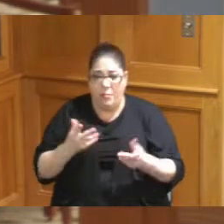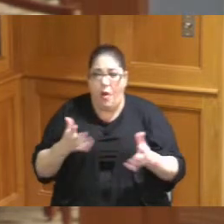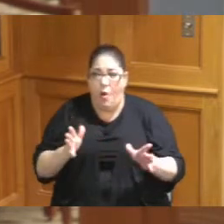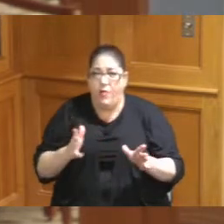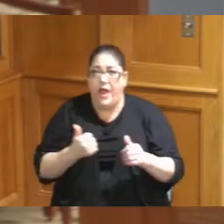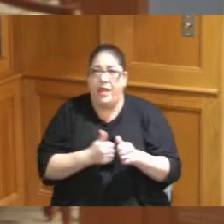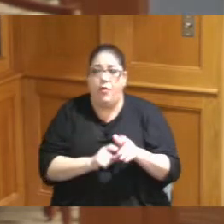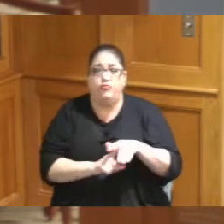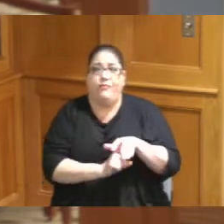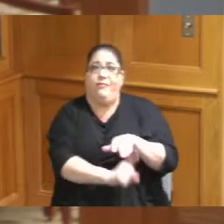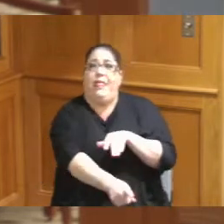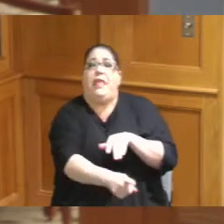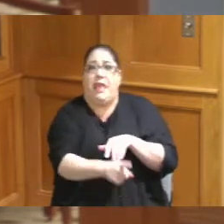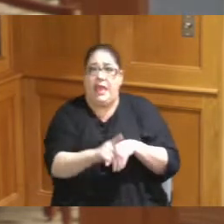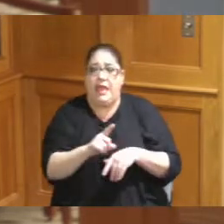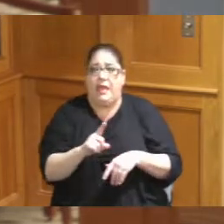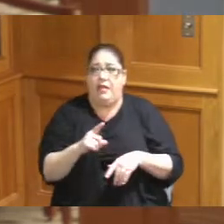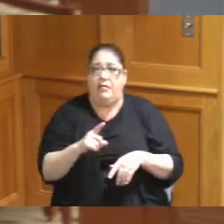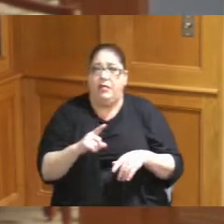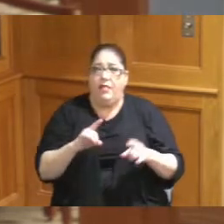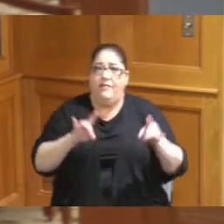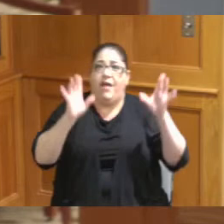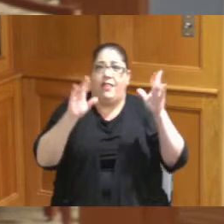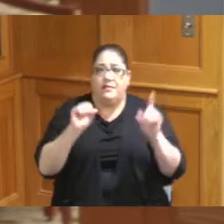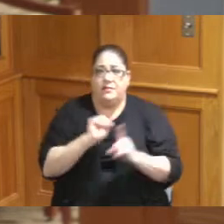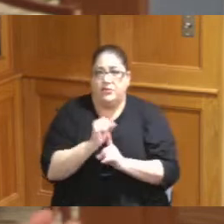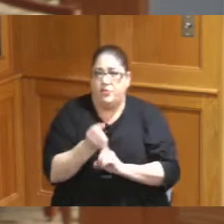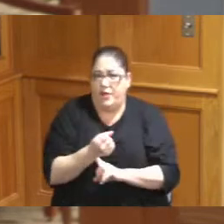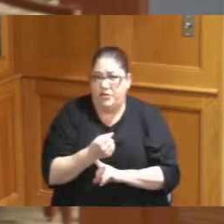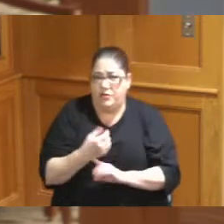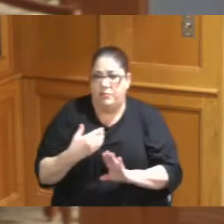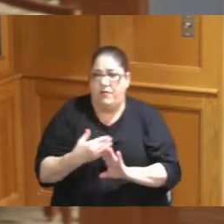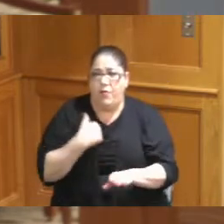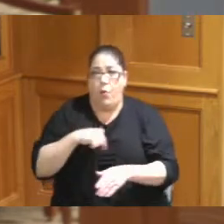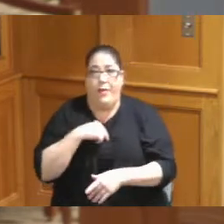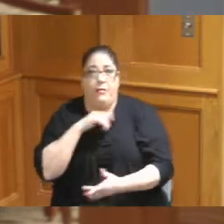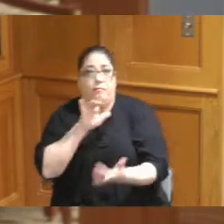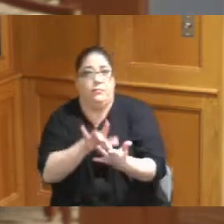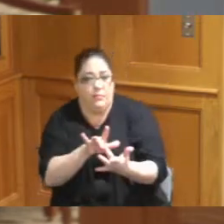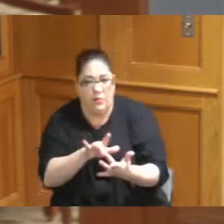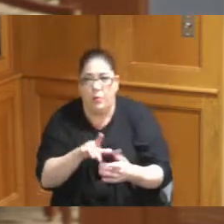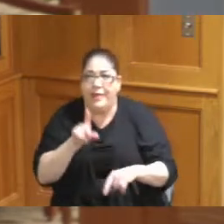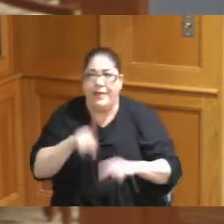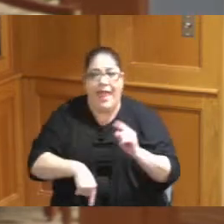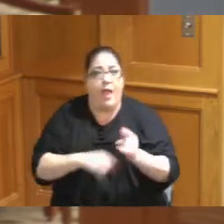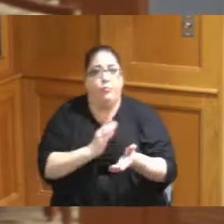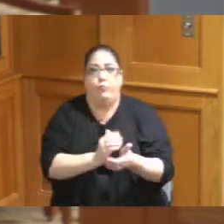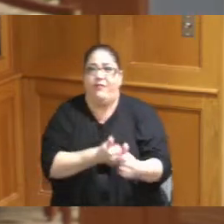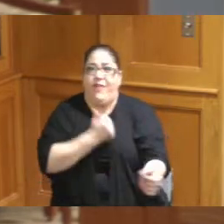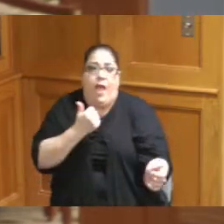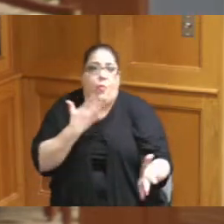we can help them to set a different way you know you can't do anything preventative meanwhile to